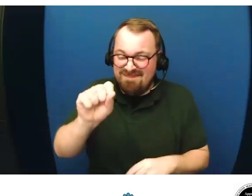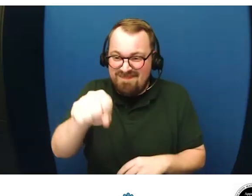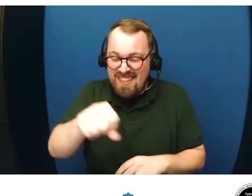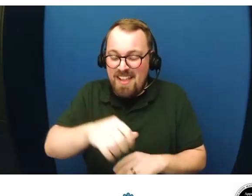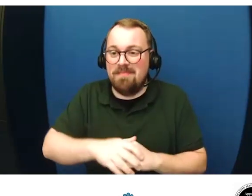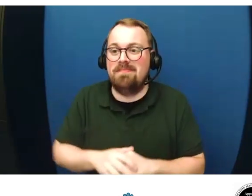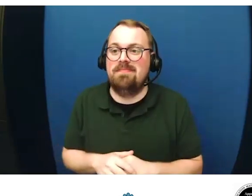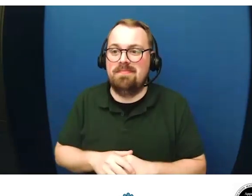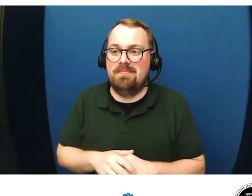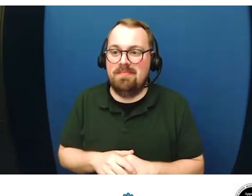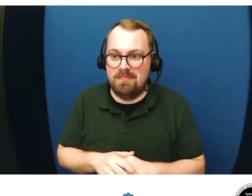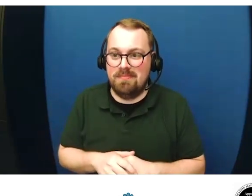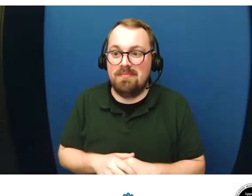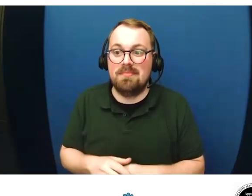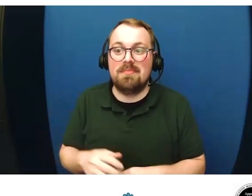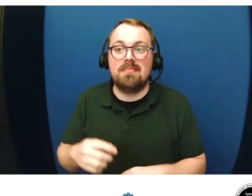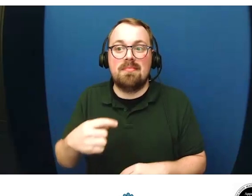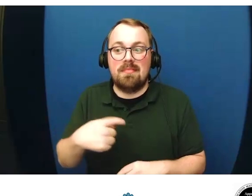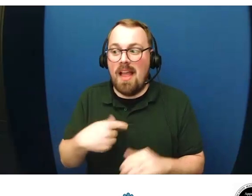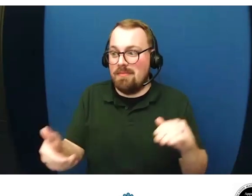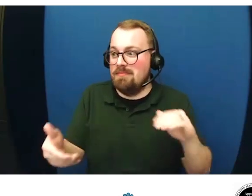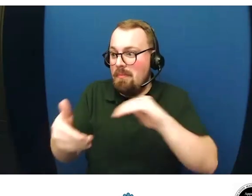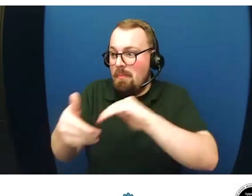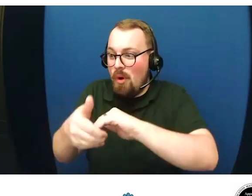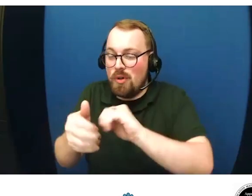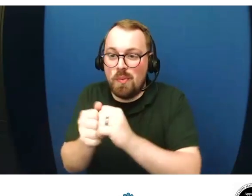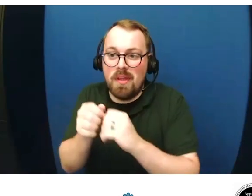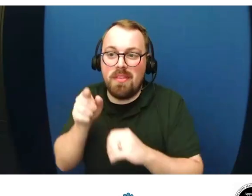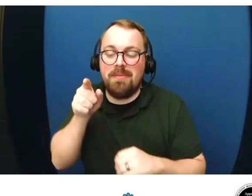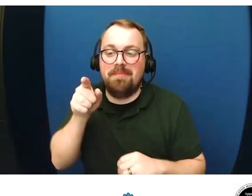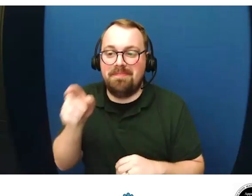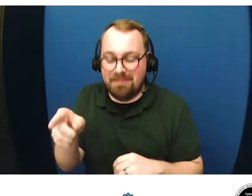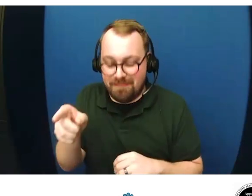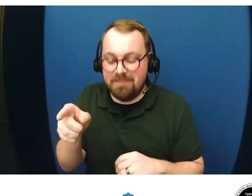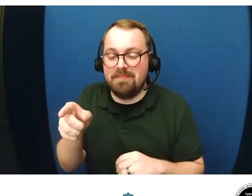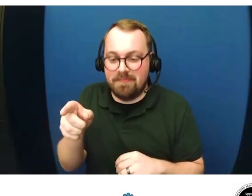And I partnered with the